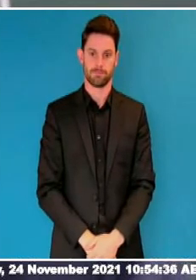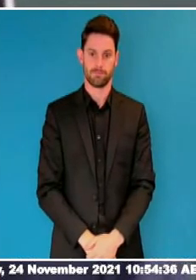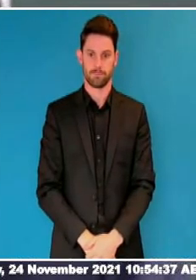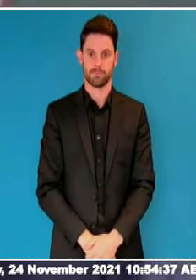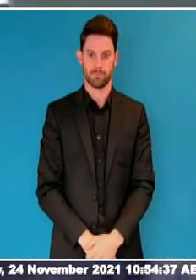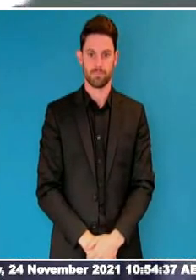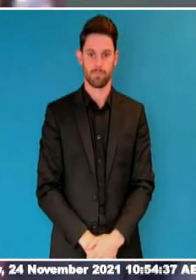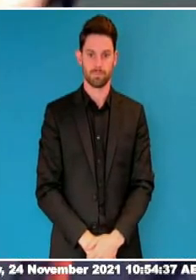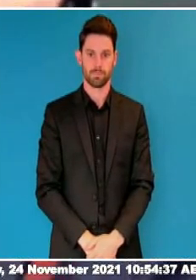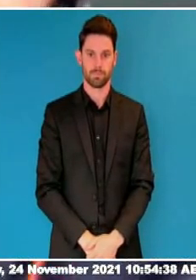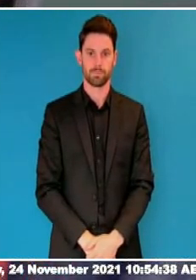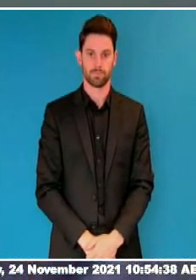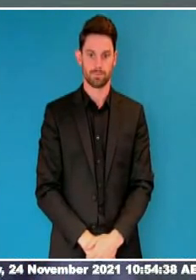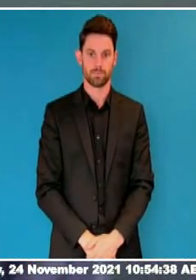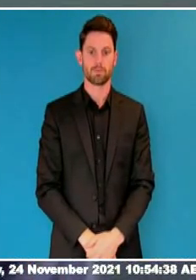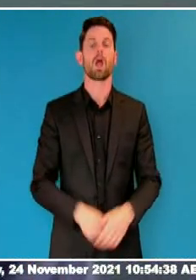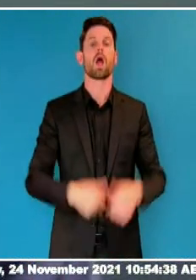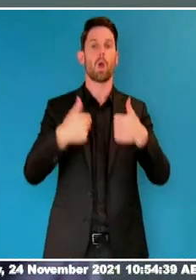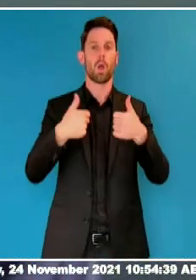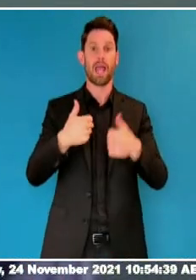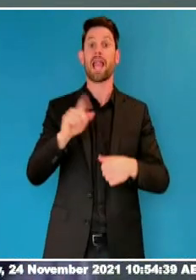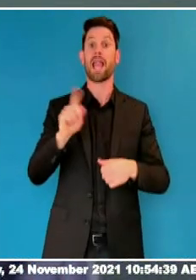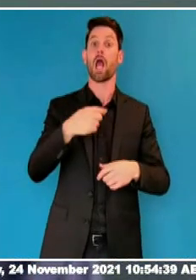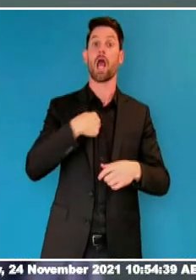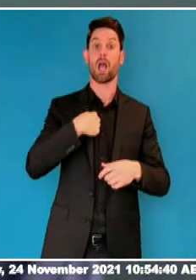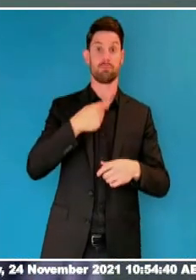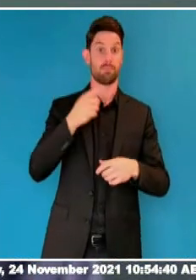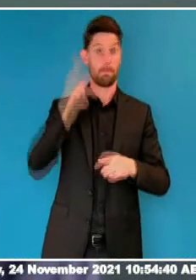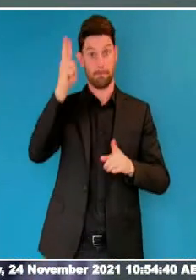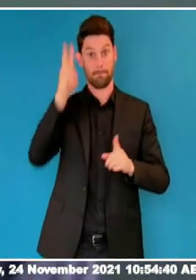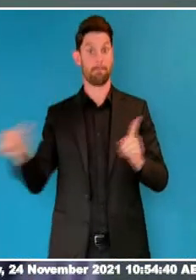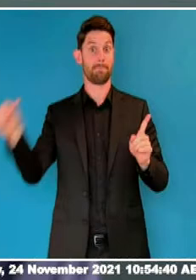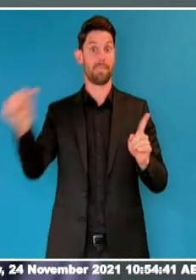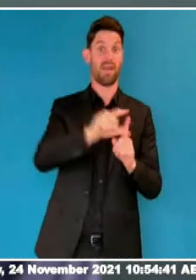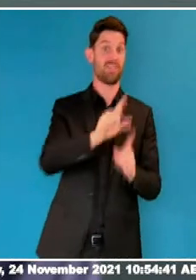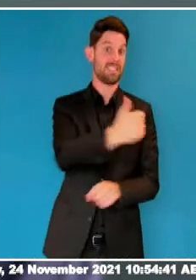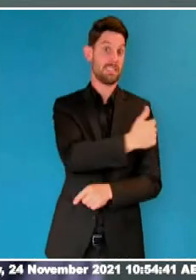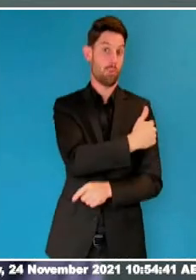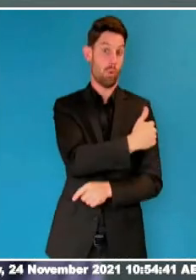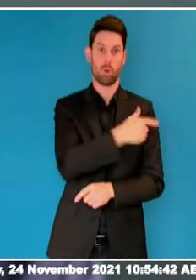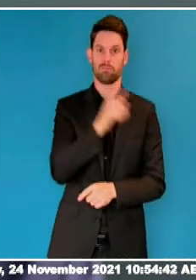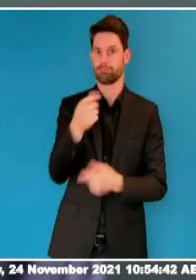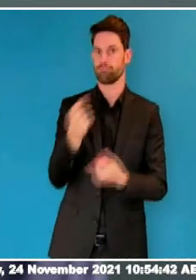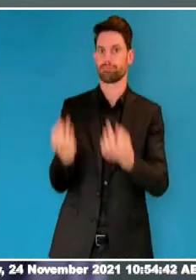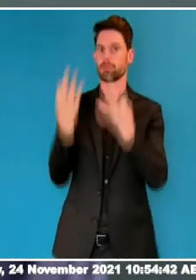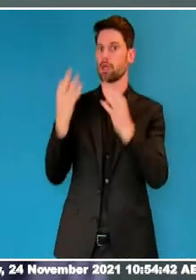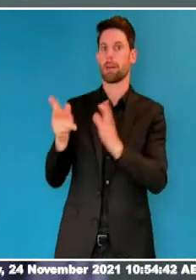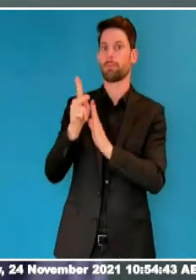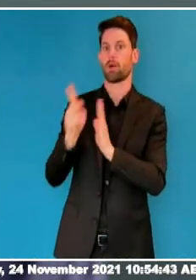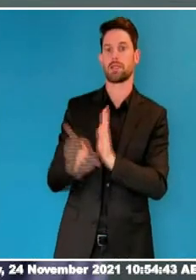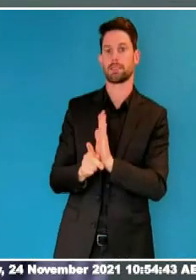Come being back to where we began this morning about not having a policy, how